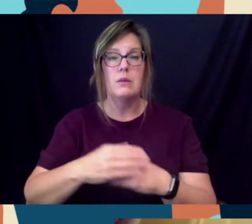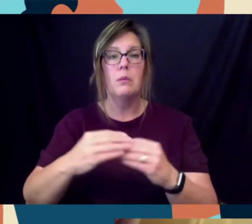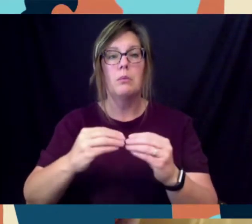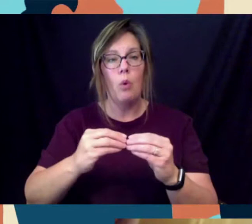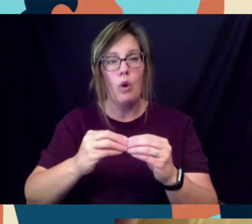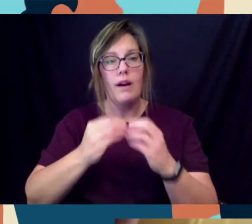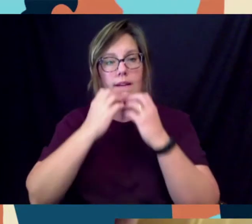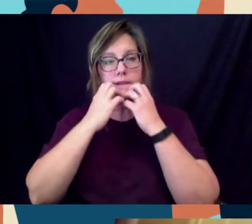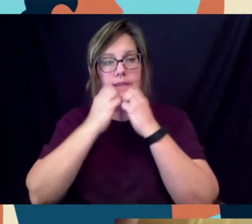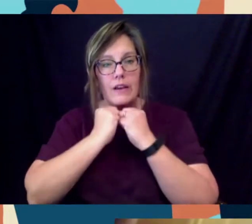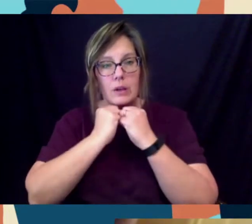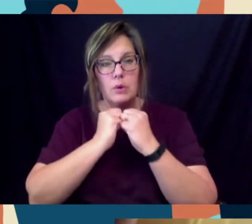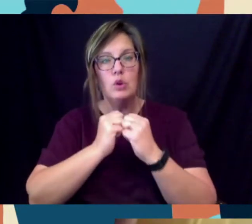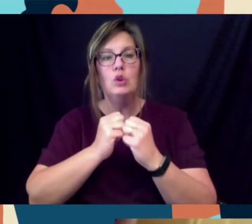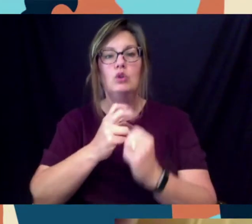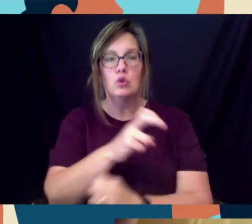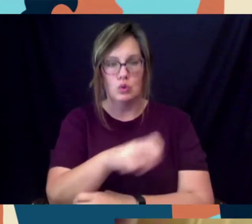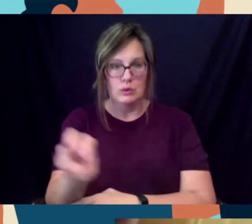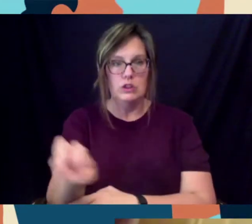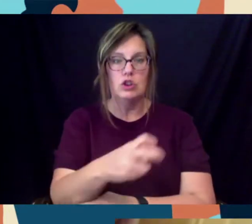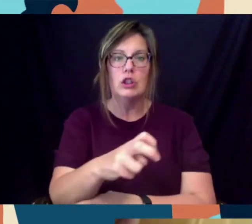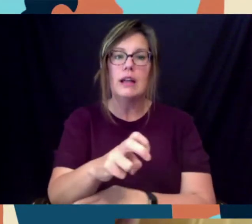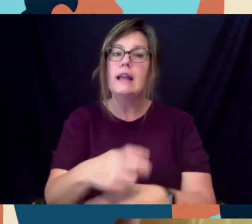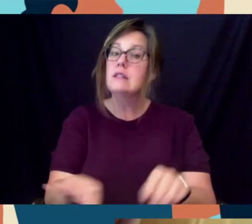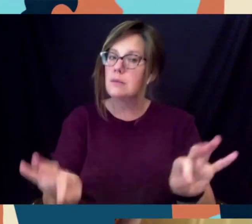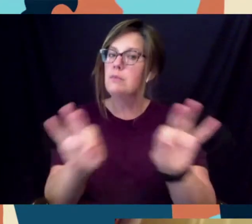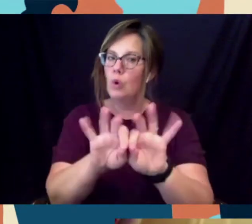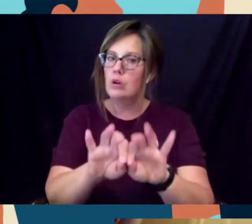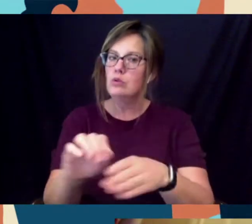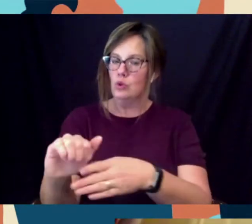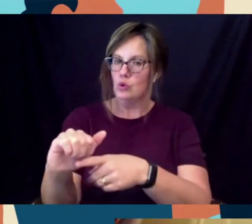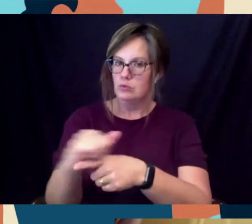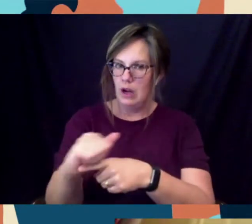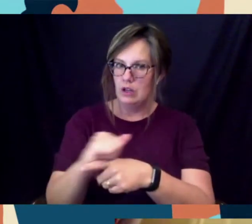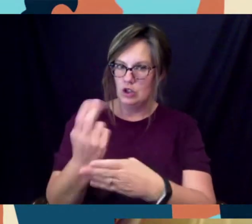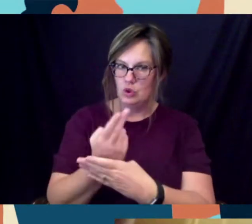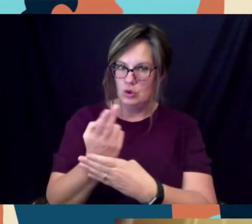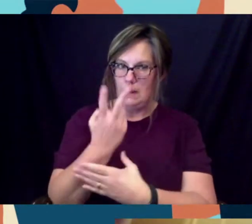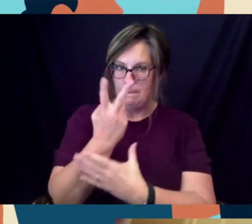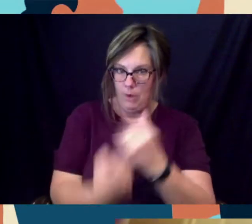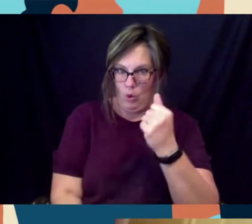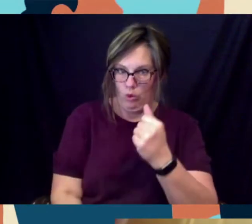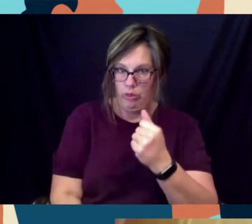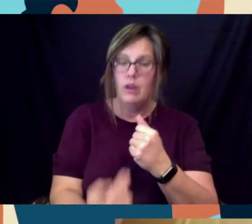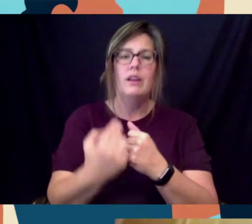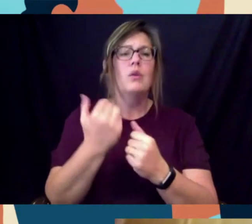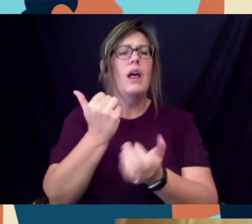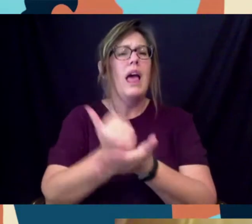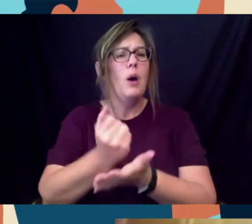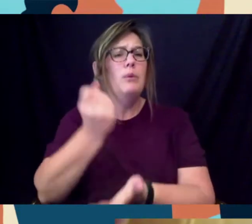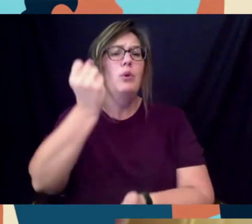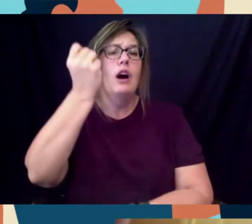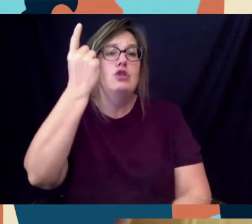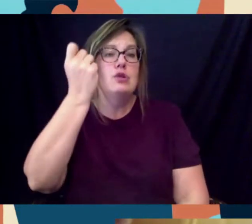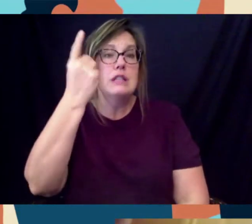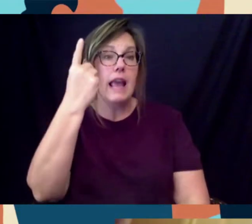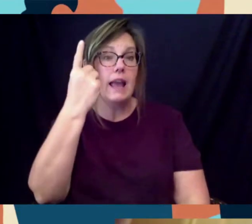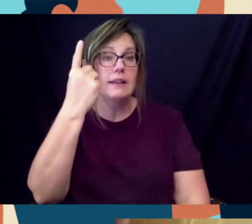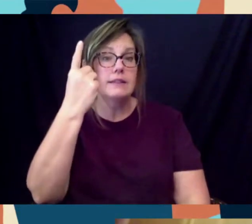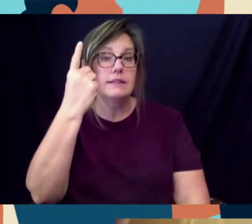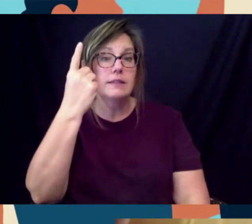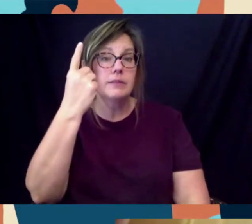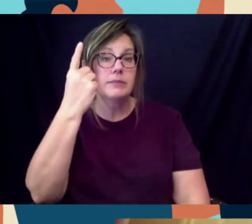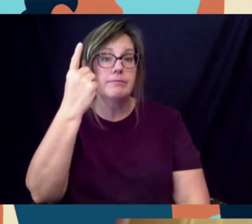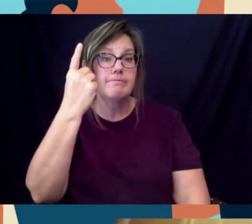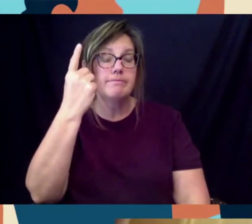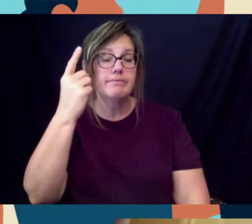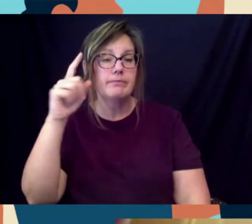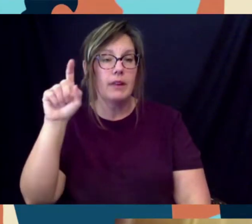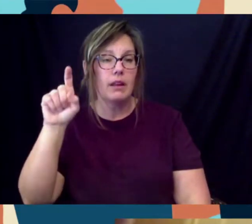valuable to practice using both because it can really help you understand the need for well